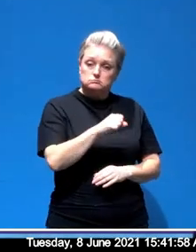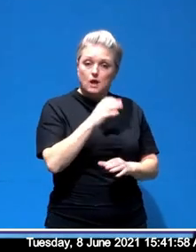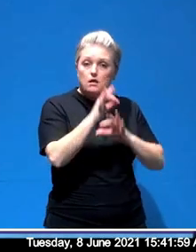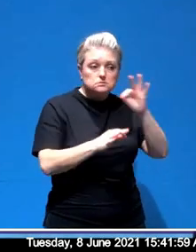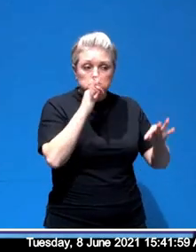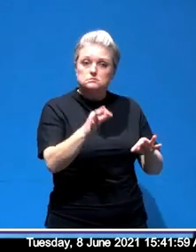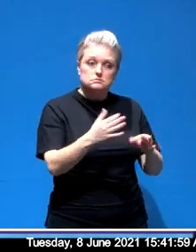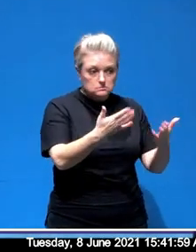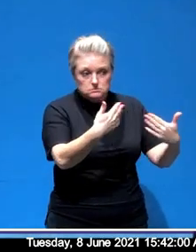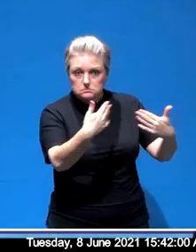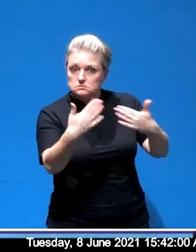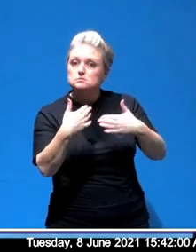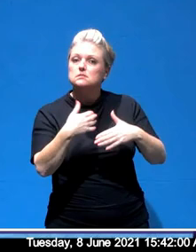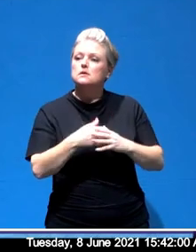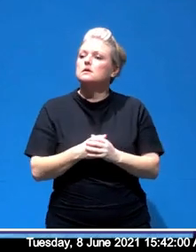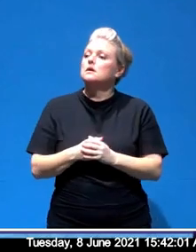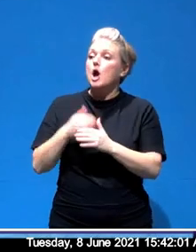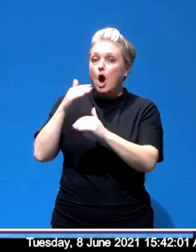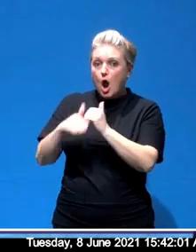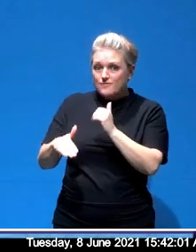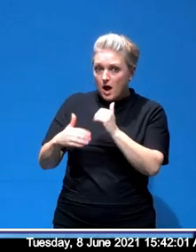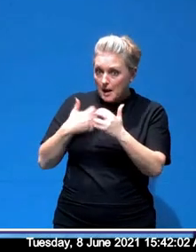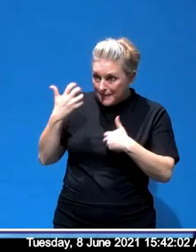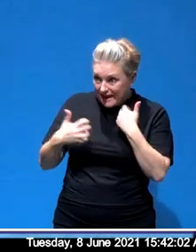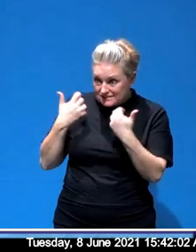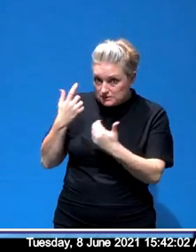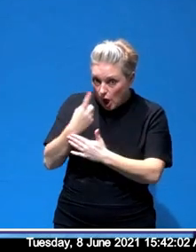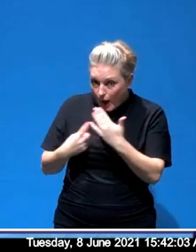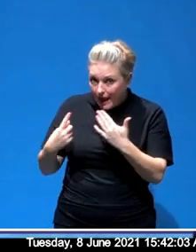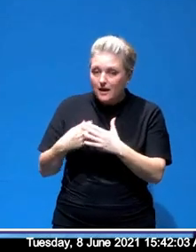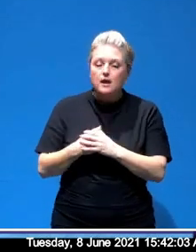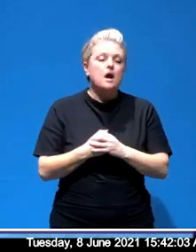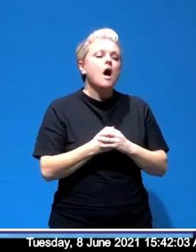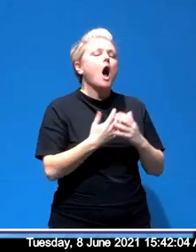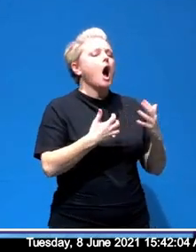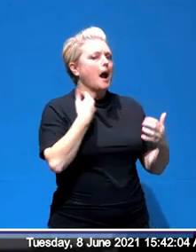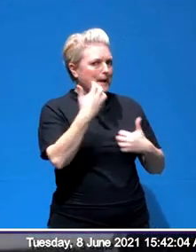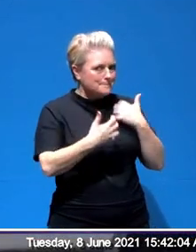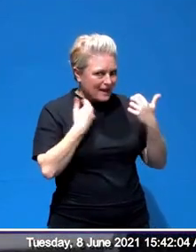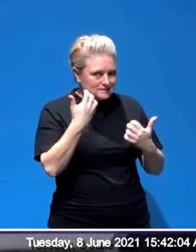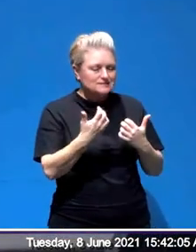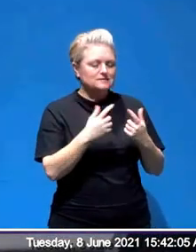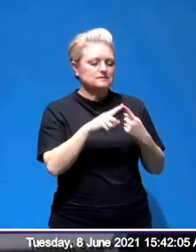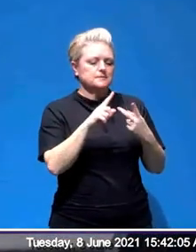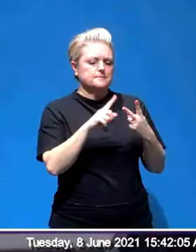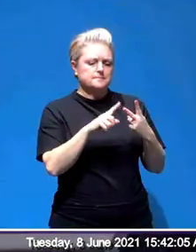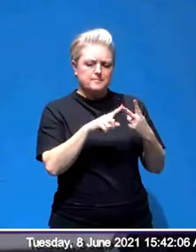In respect of all of them or just that one? Customer feedback and complaints and zero tolerance to abuse